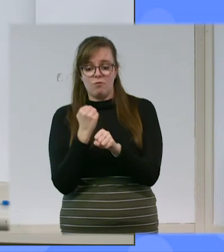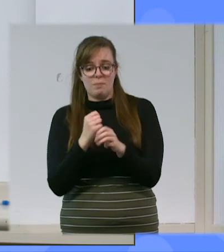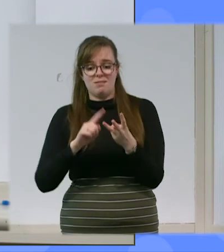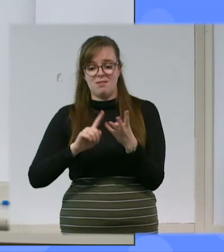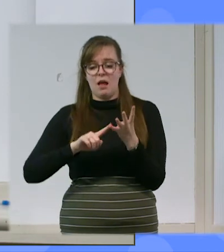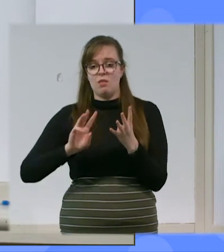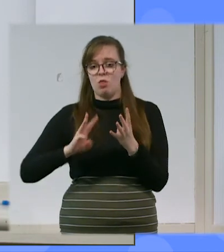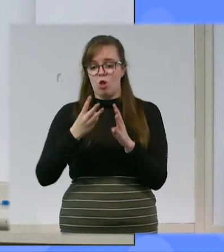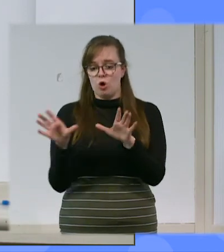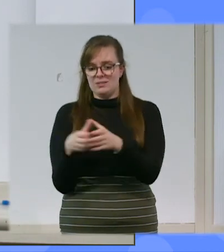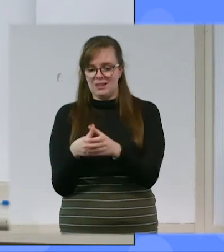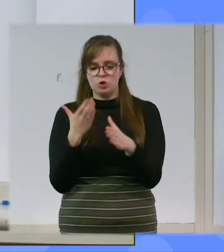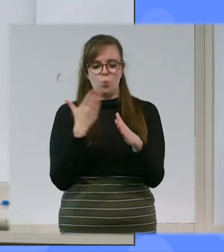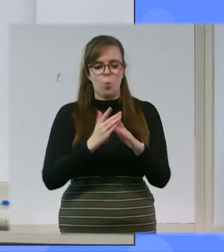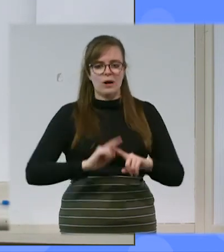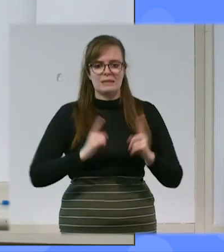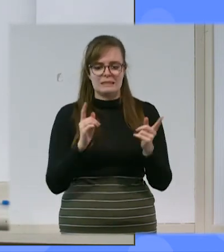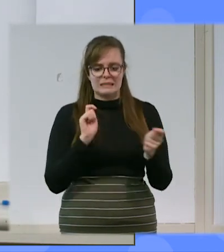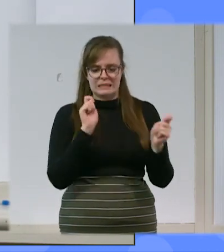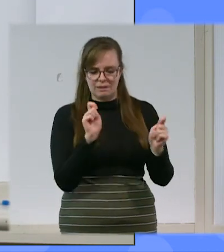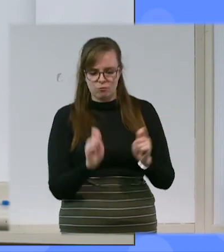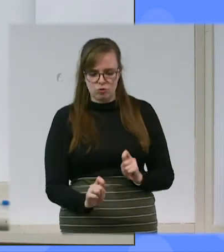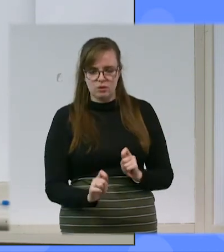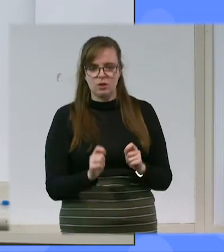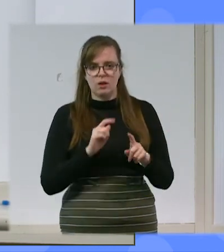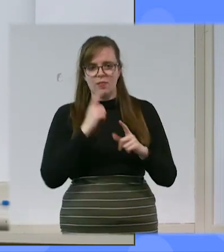differently and commit to how looking at a different leadership model that allows